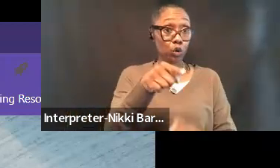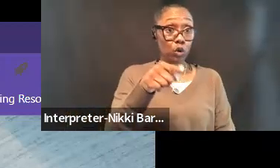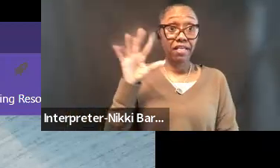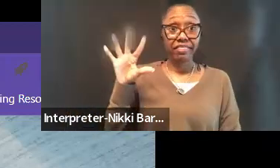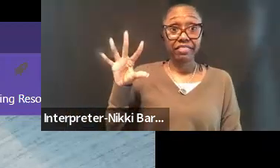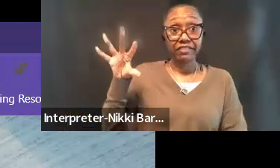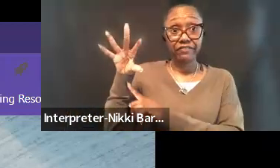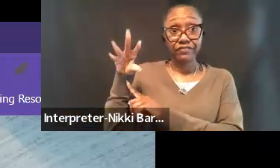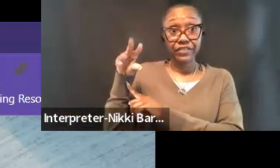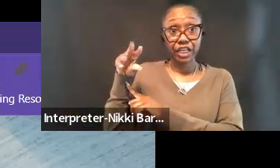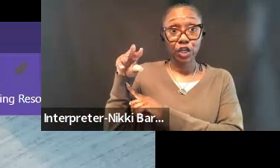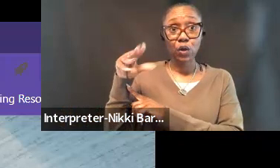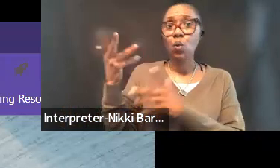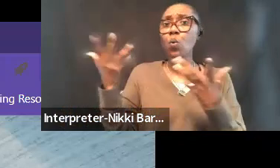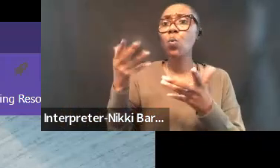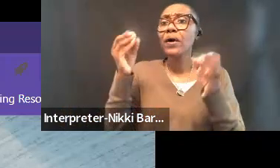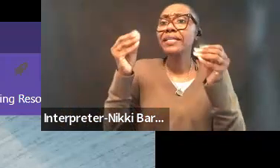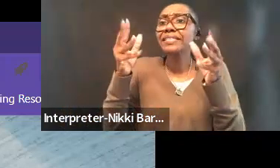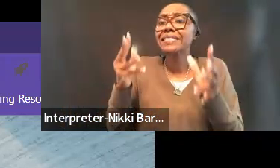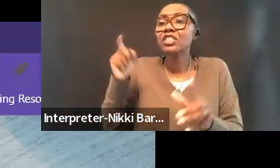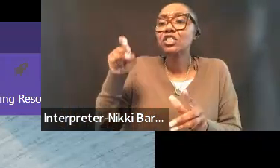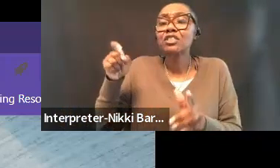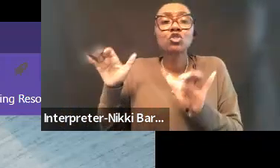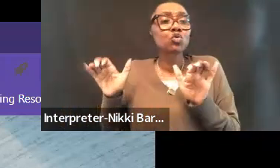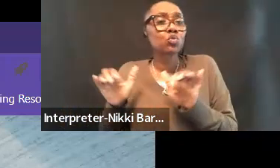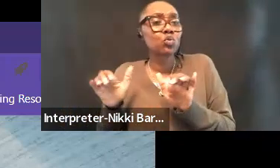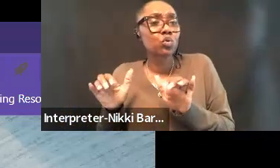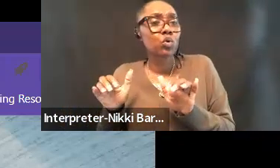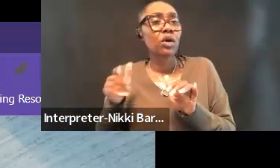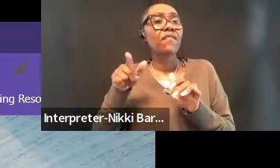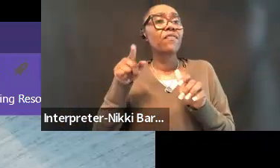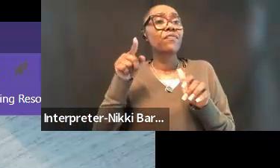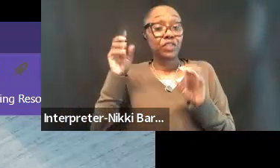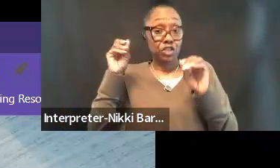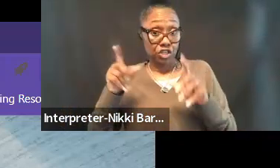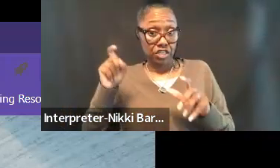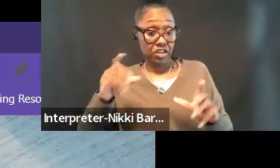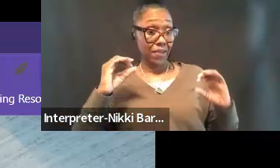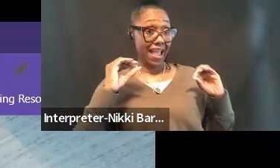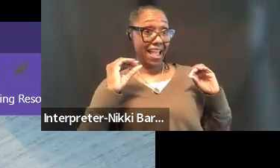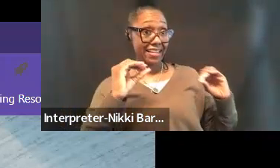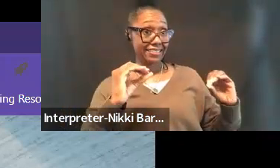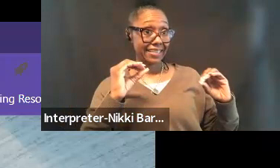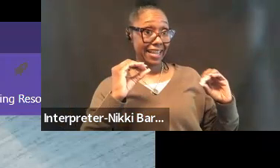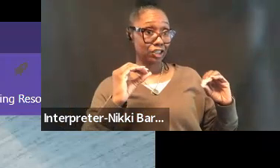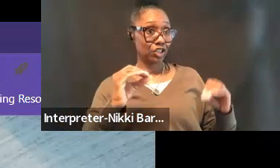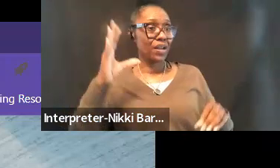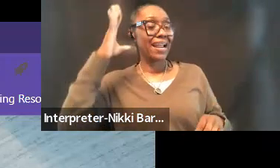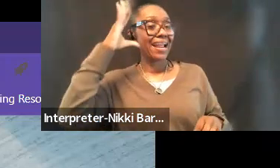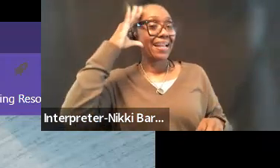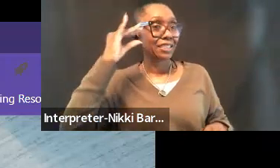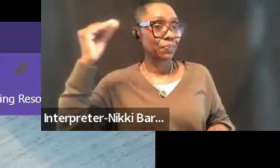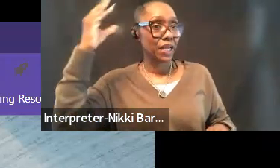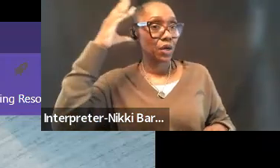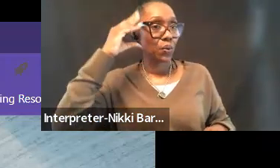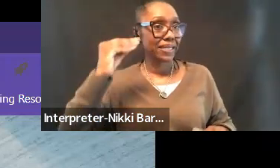What teachers need to do? They need to become educational. Experience designers.